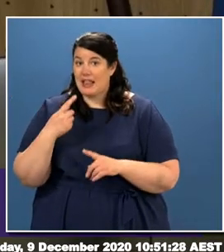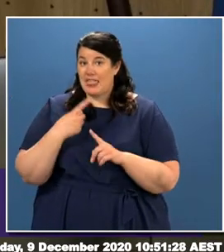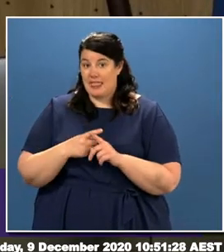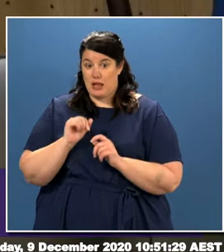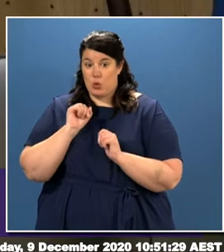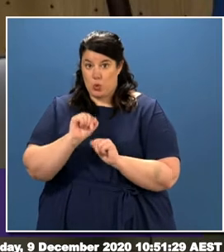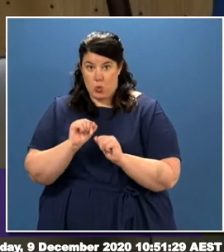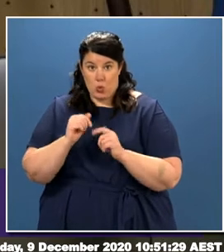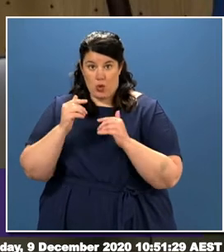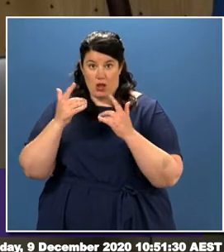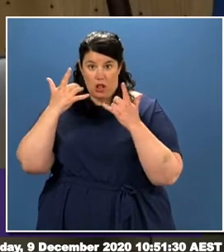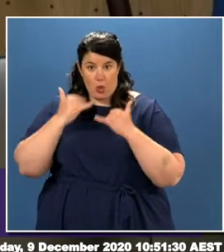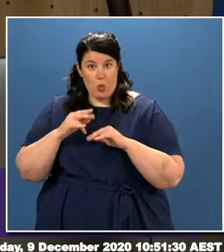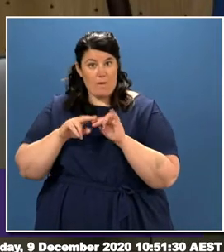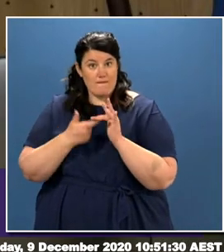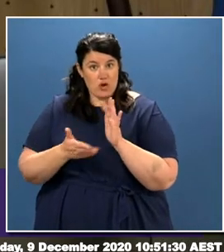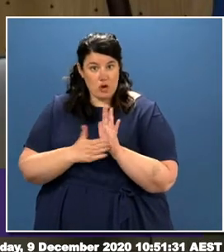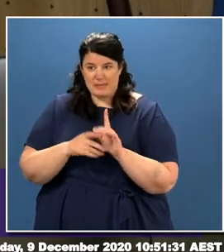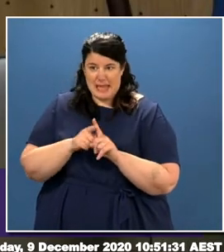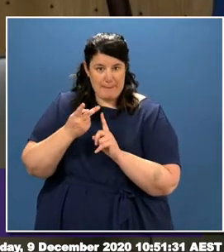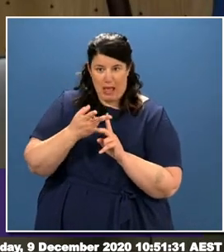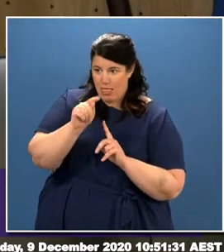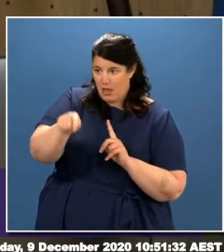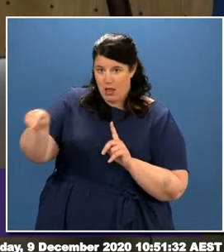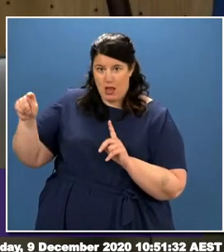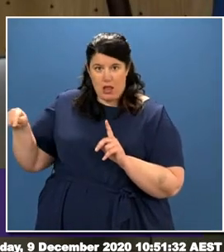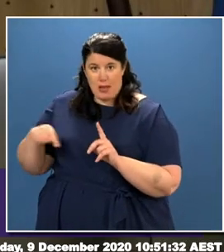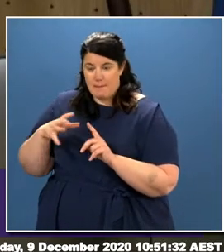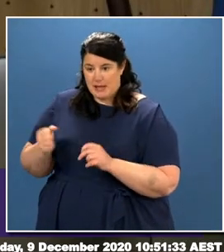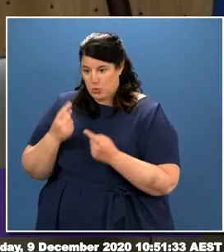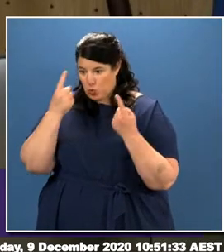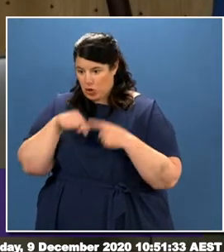firm, like many law firms, had to work out how they were going to keep